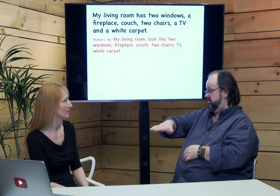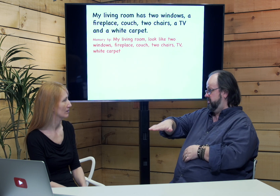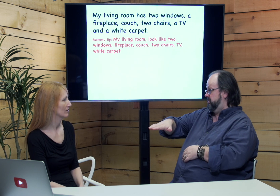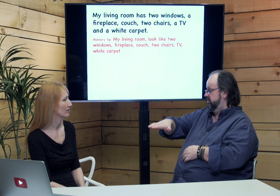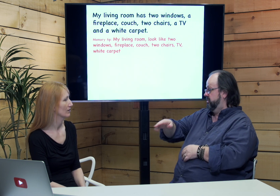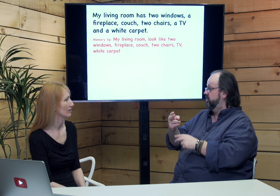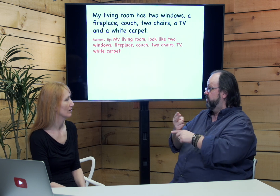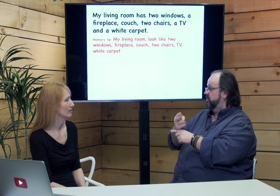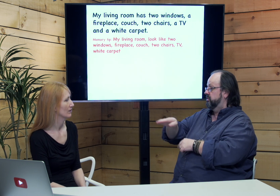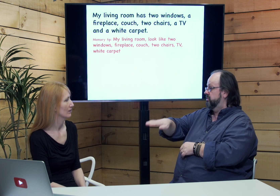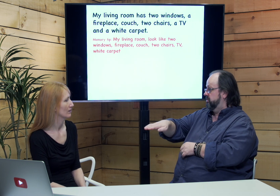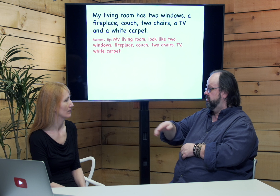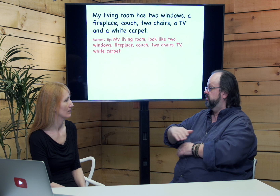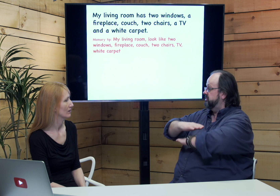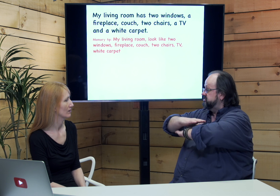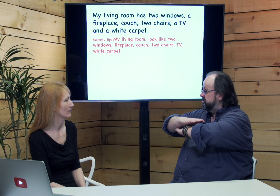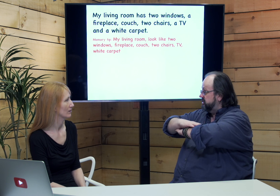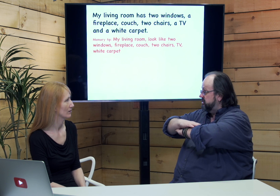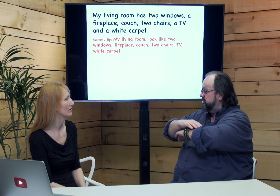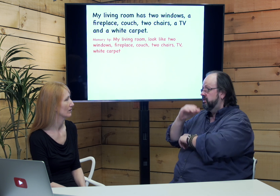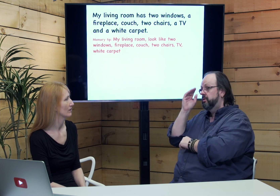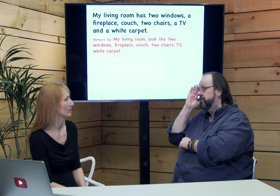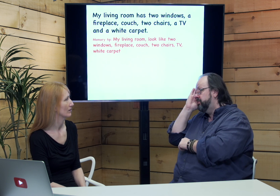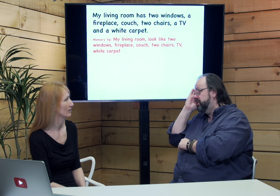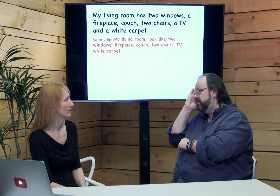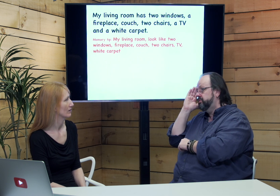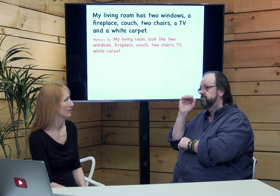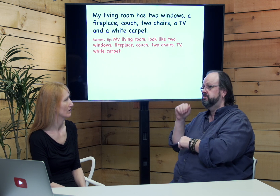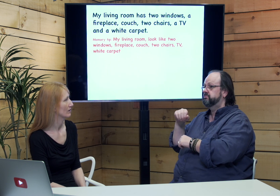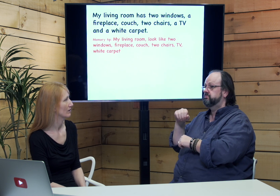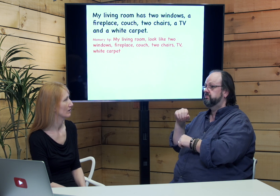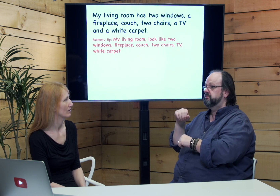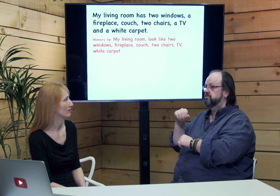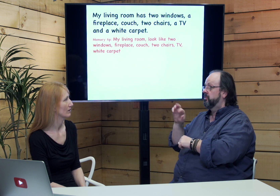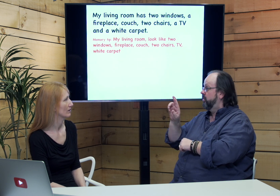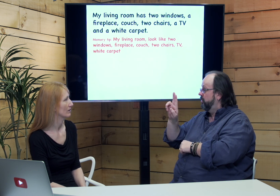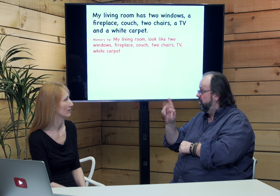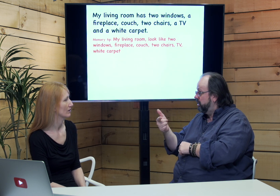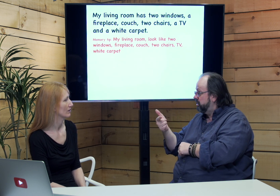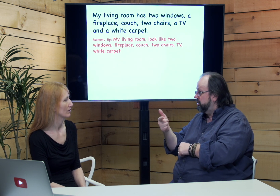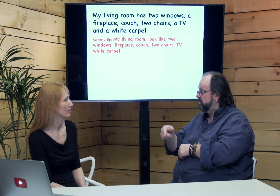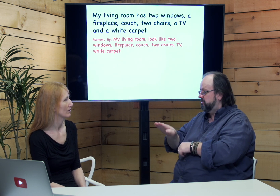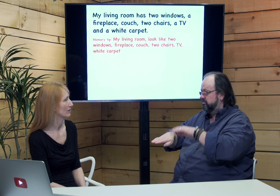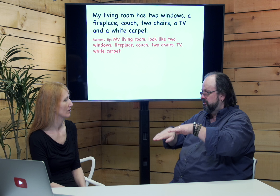Let me give you an example, you would use your flat hand for things like table bed rug